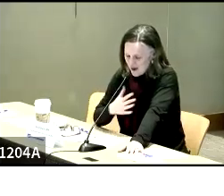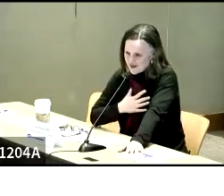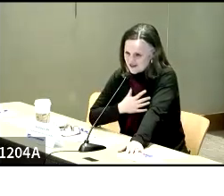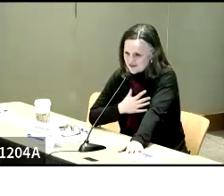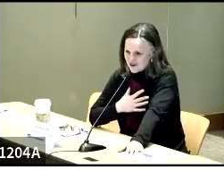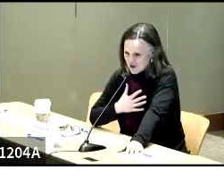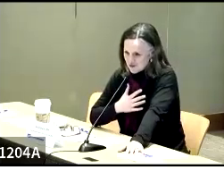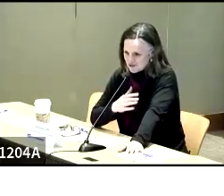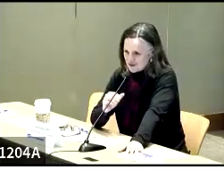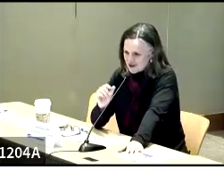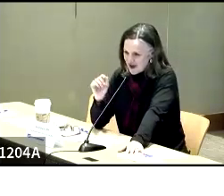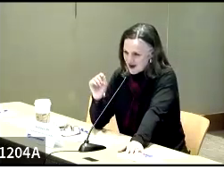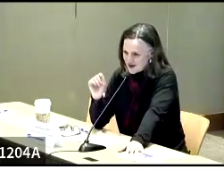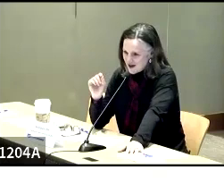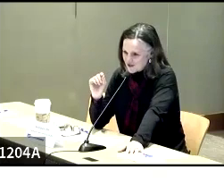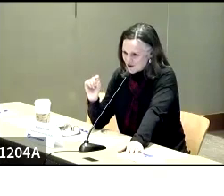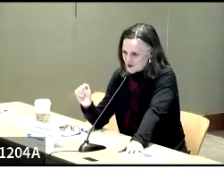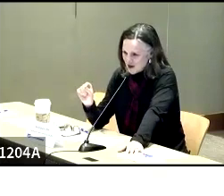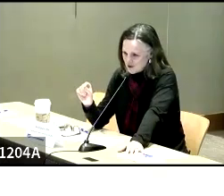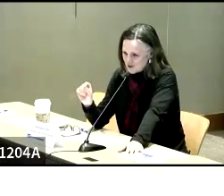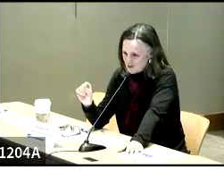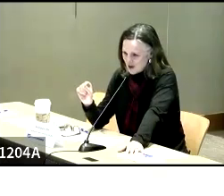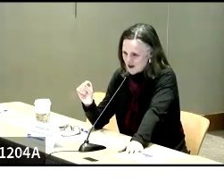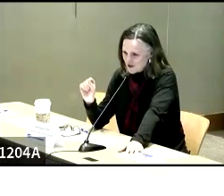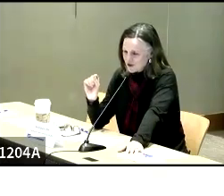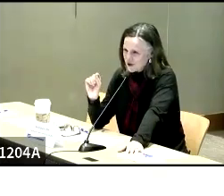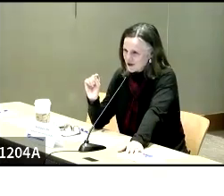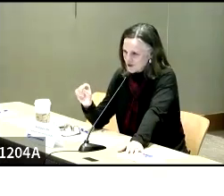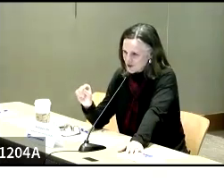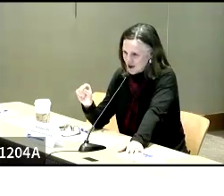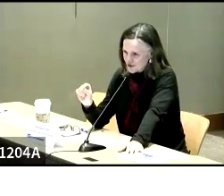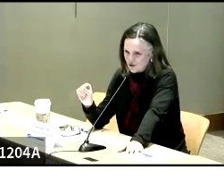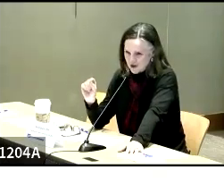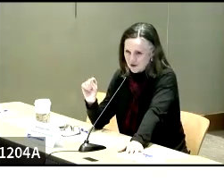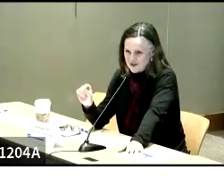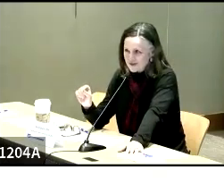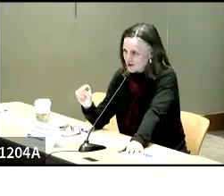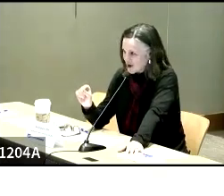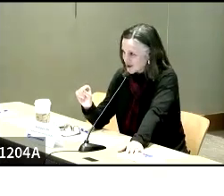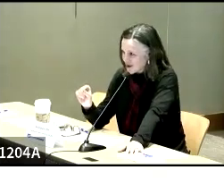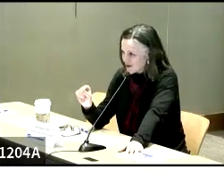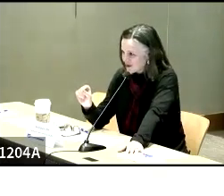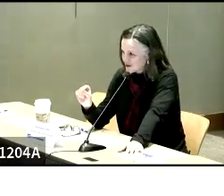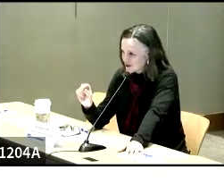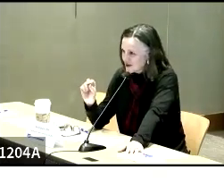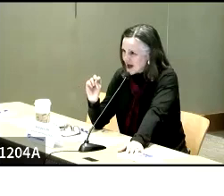Why it's affirming for me. I started my public health career as a communications director in state public health.